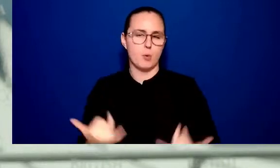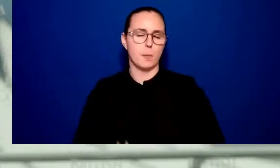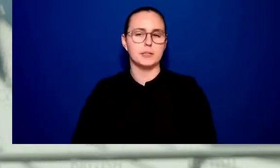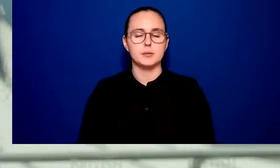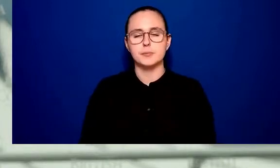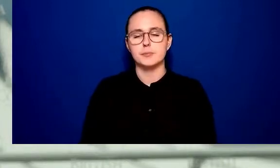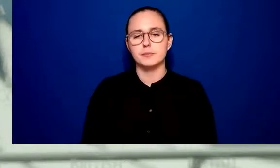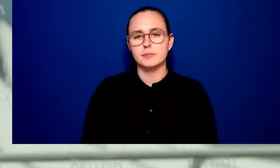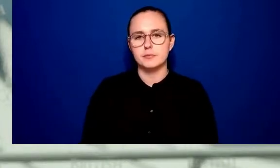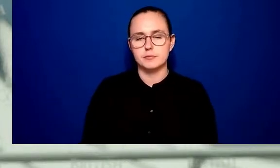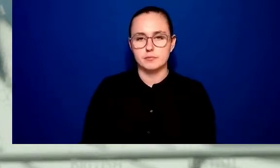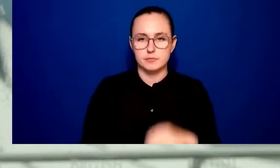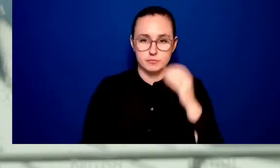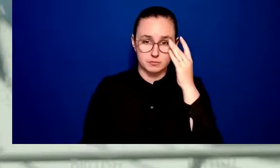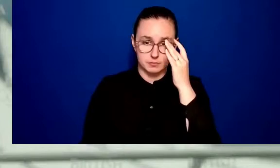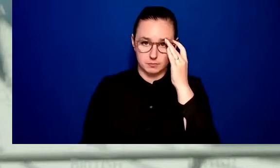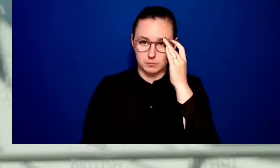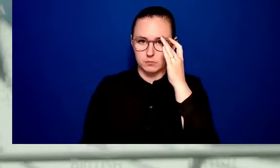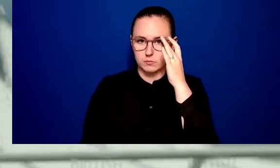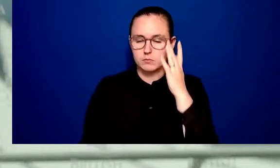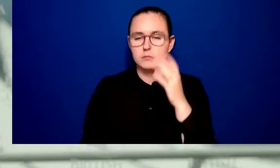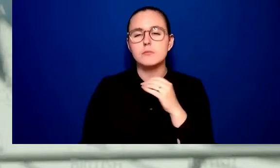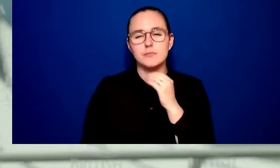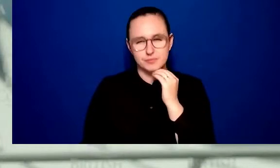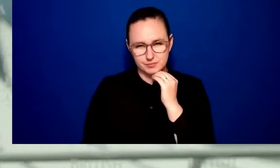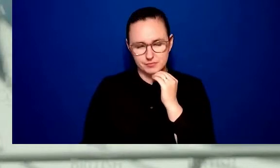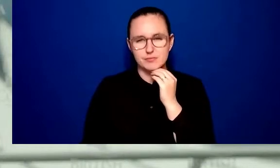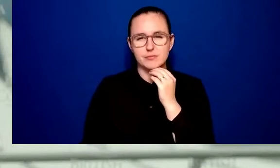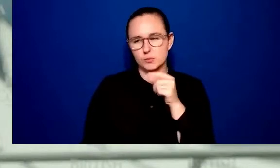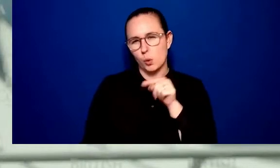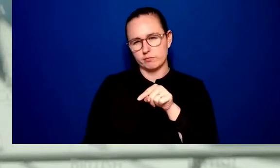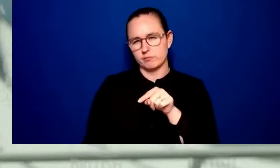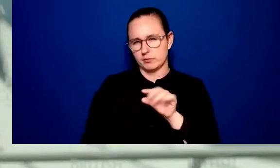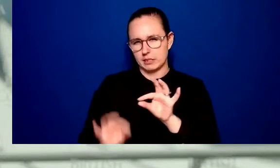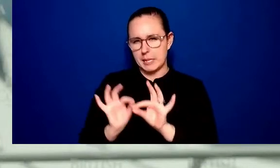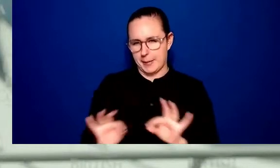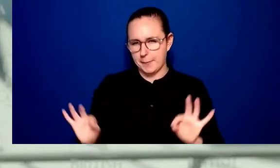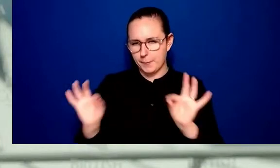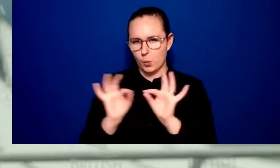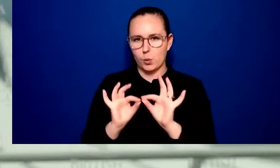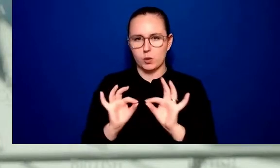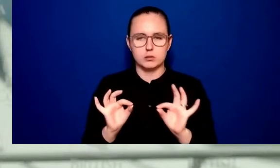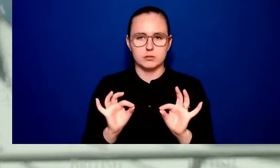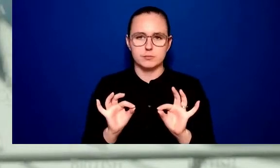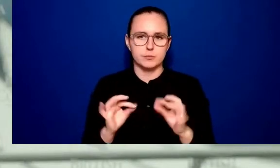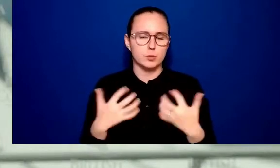back or wait for manufacturers.